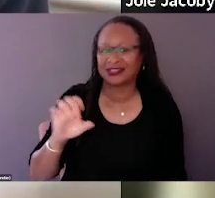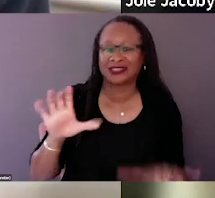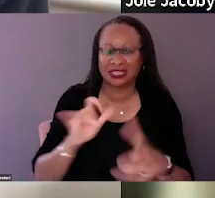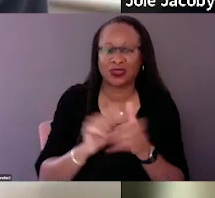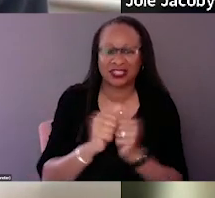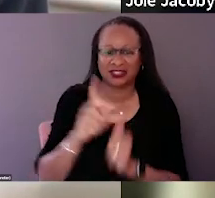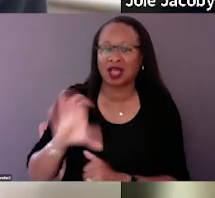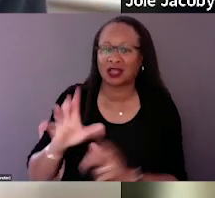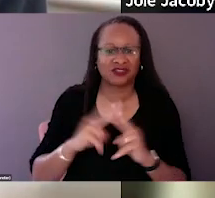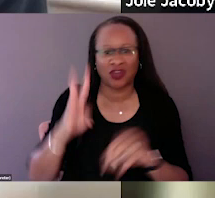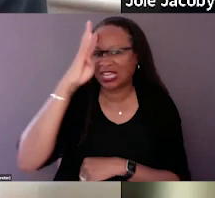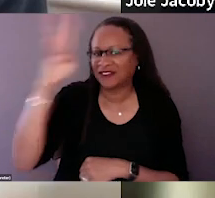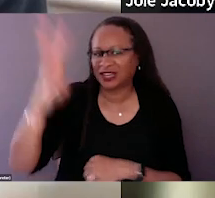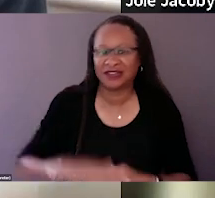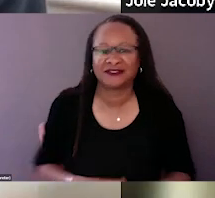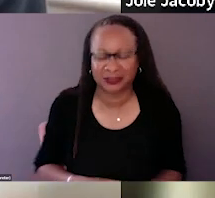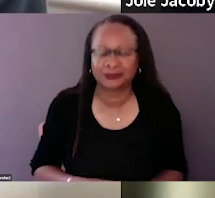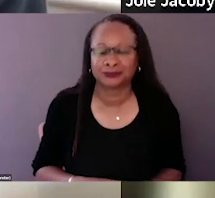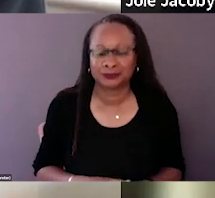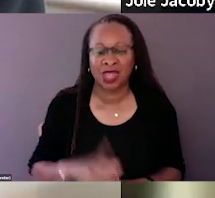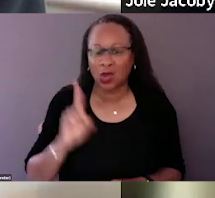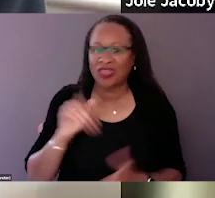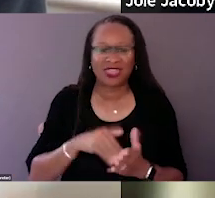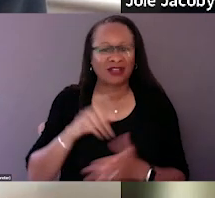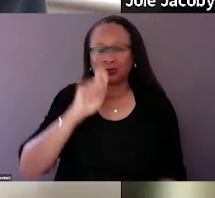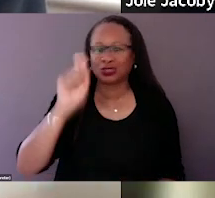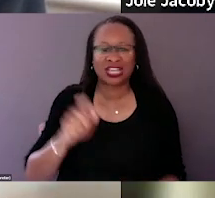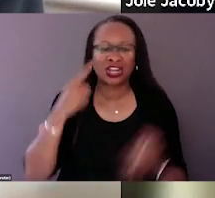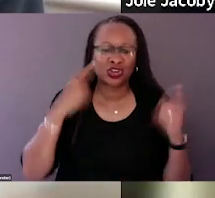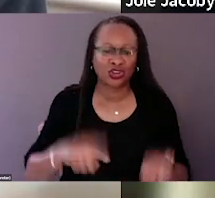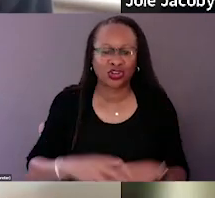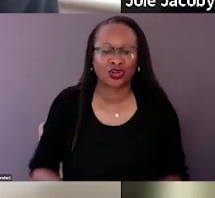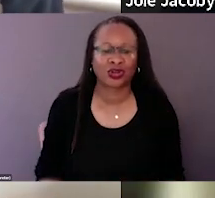Absolutely, 1000% agree. But I also- - To feel like, oh sorry.